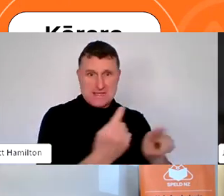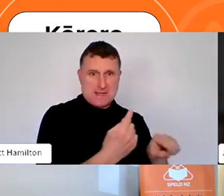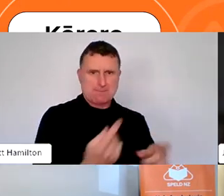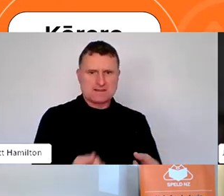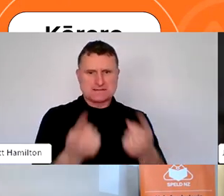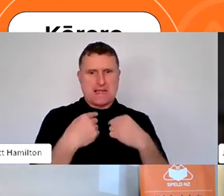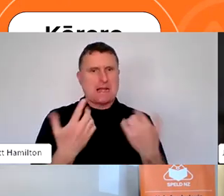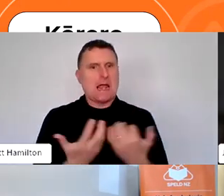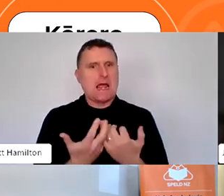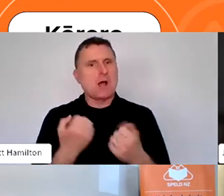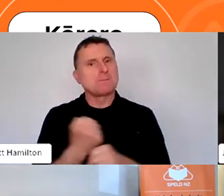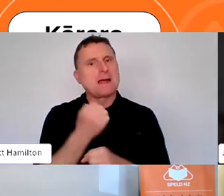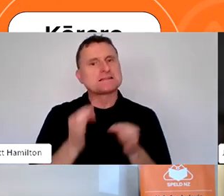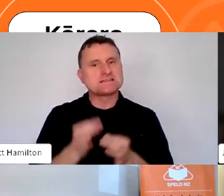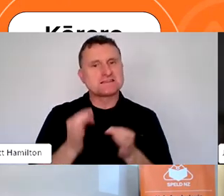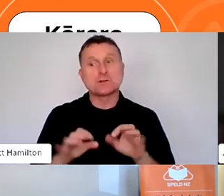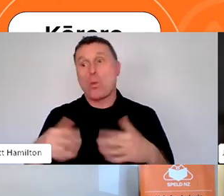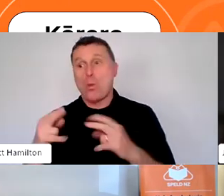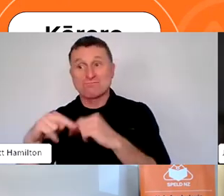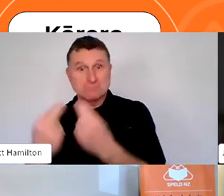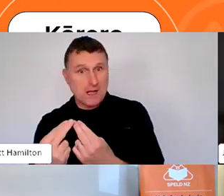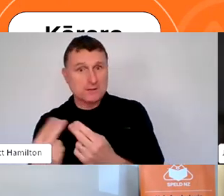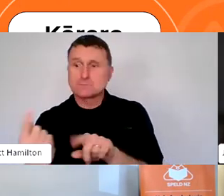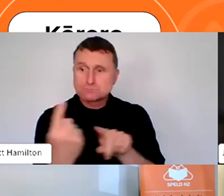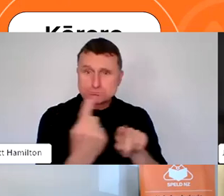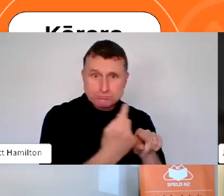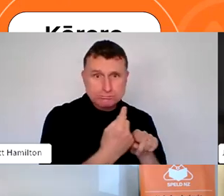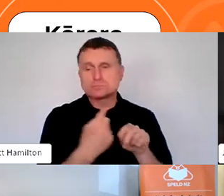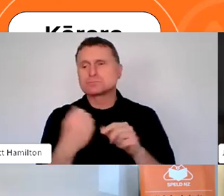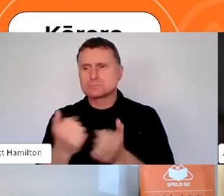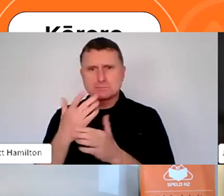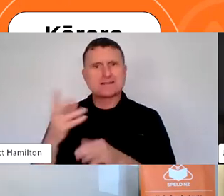that they've got the ability to be part of that process to identify